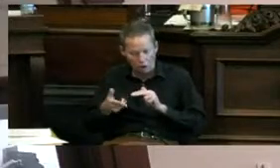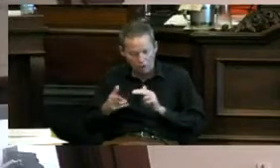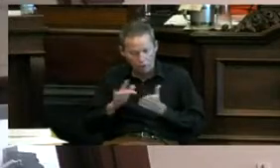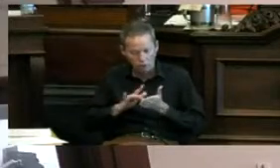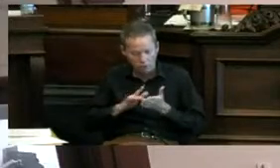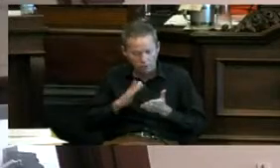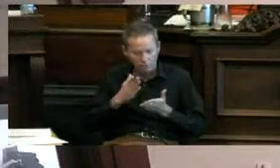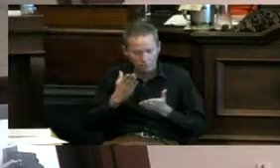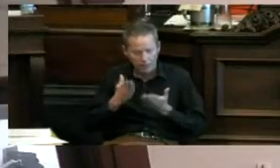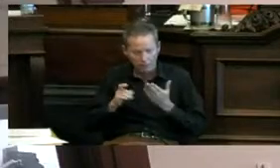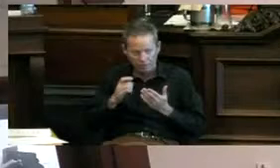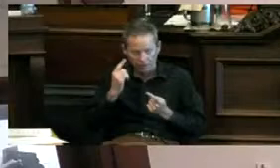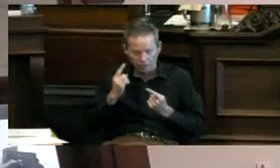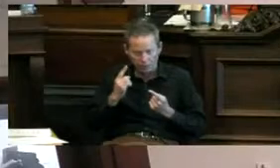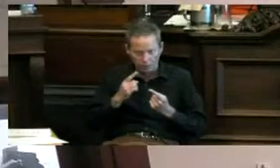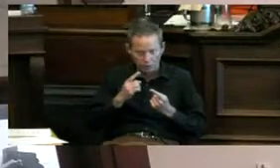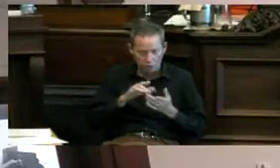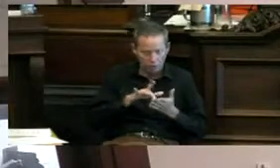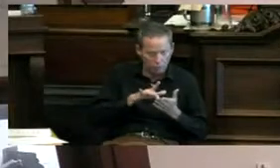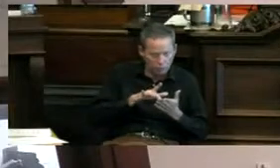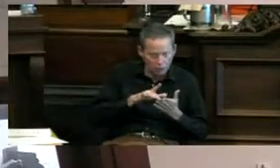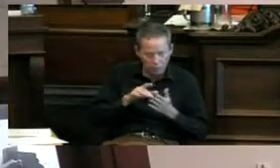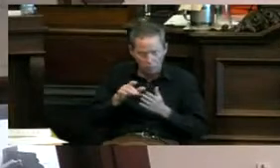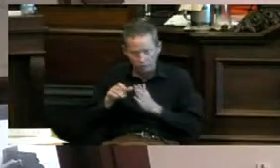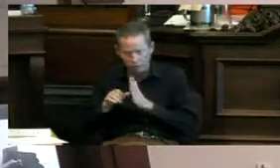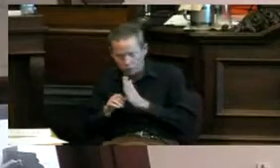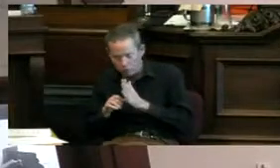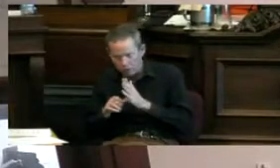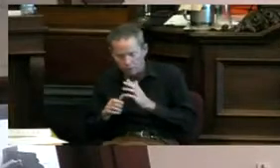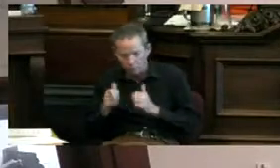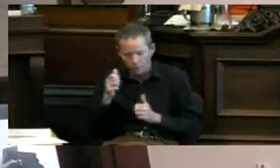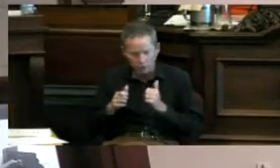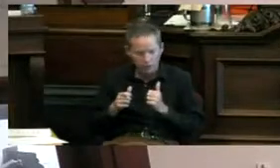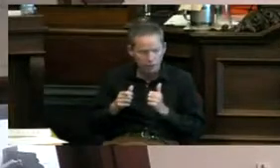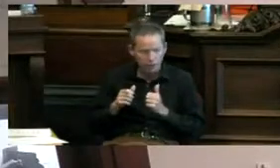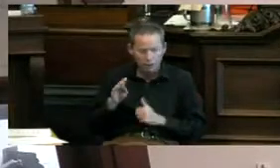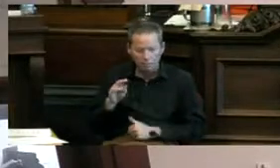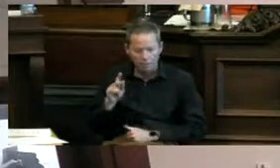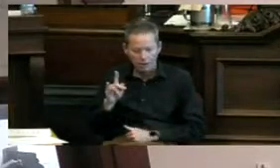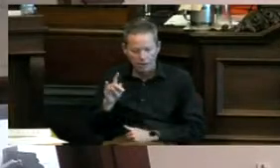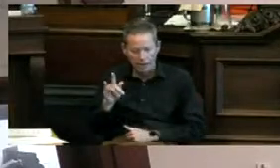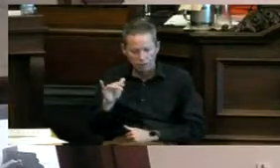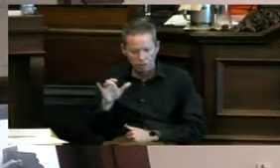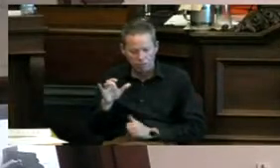eligible for the weight loss drug may have to look at you